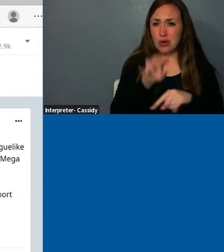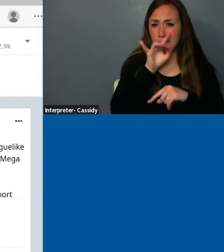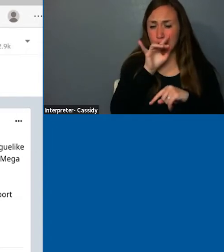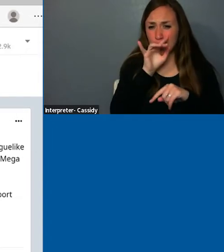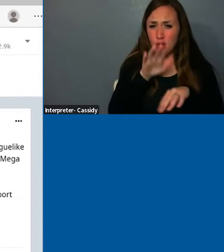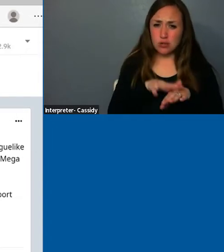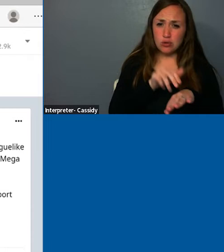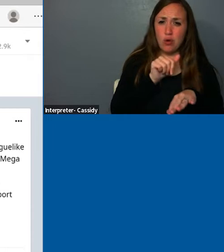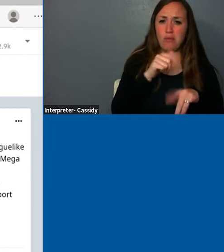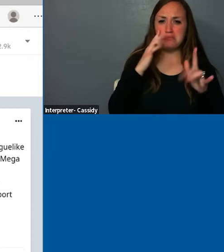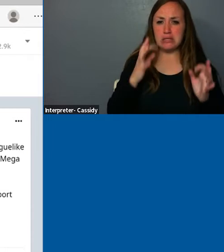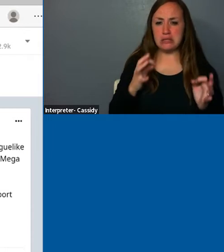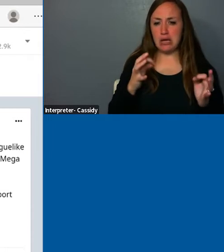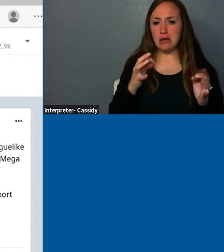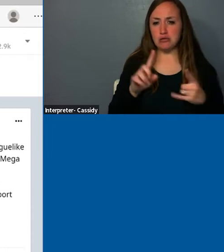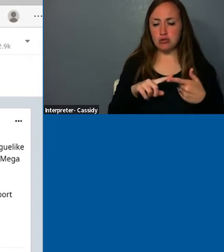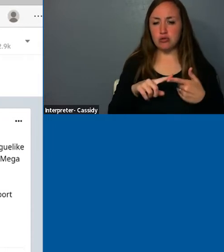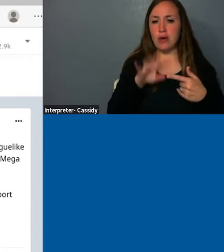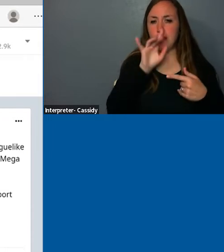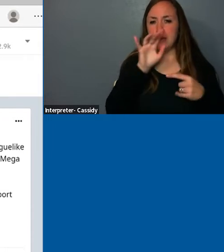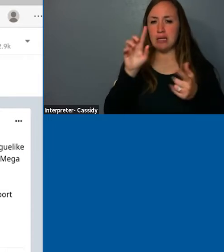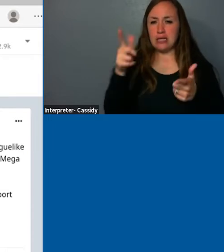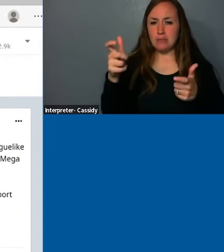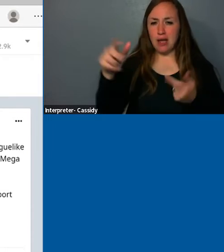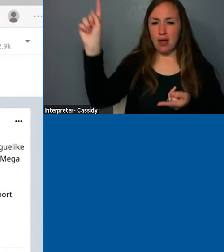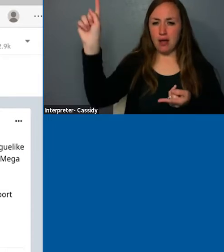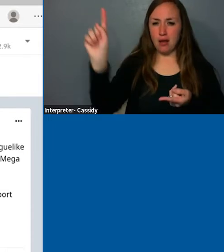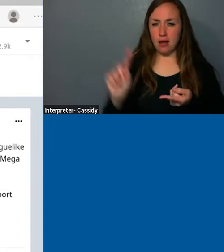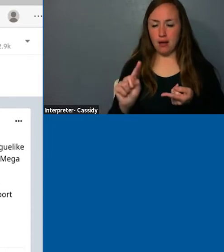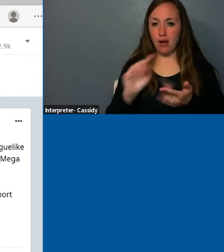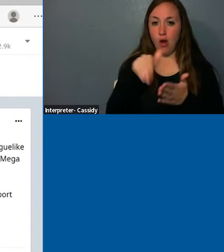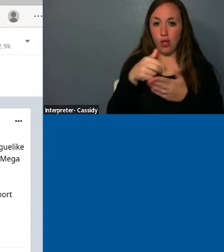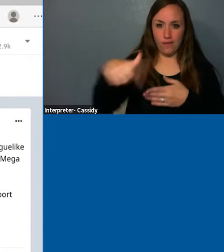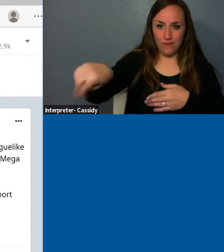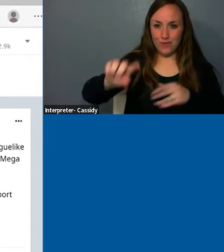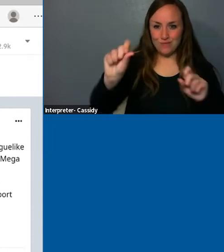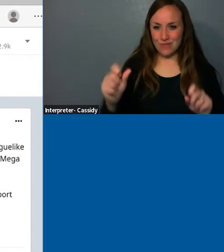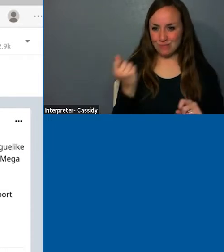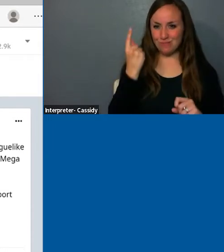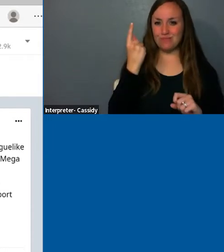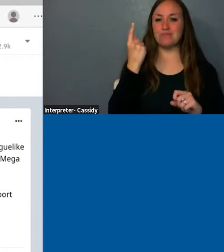I'm gonna go ahead and slow it down so that everyone can follow along with the experience that I'm having on Reddit.